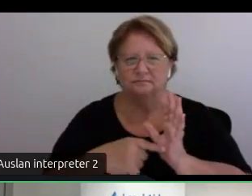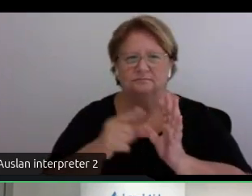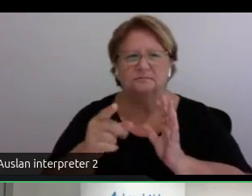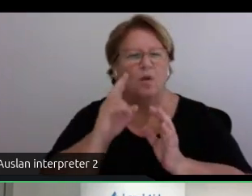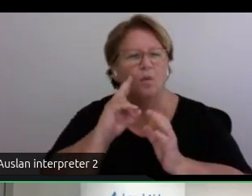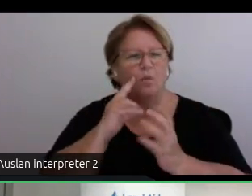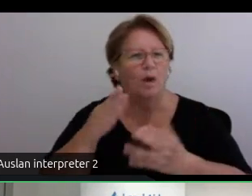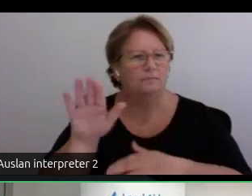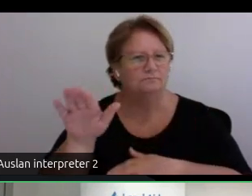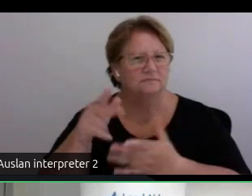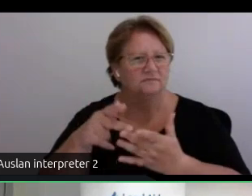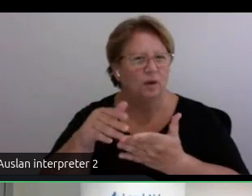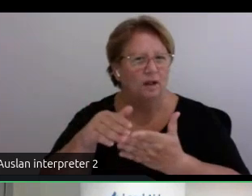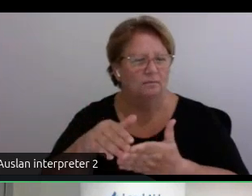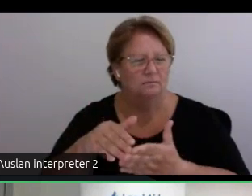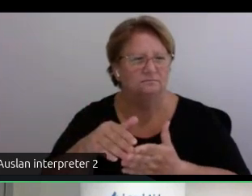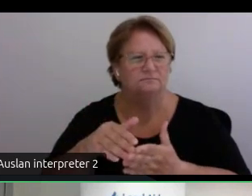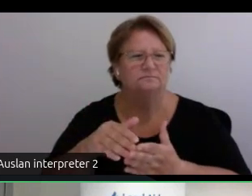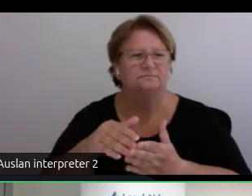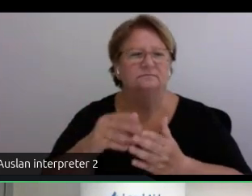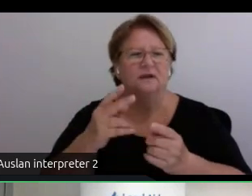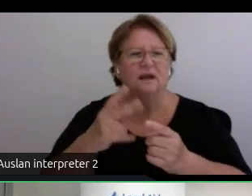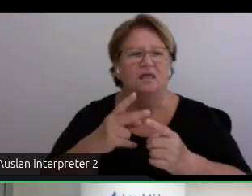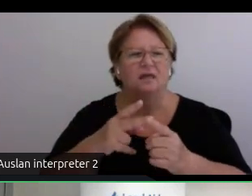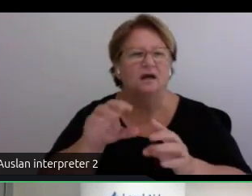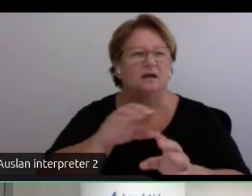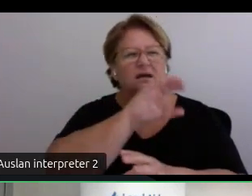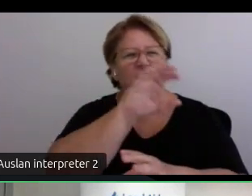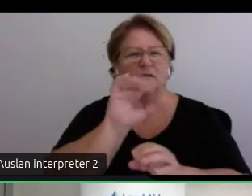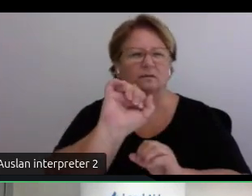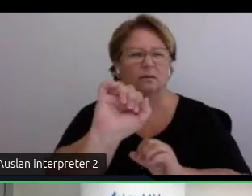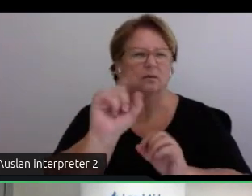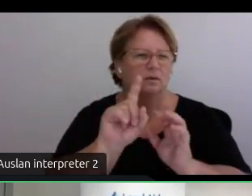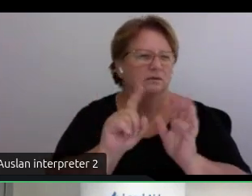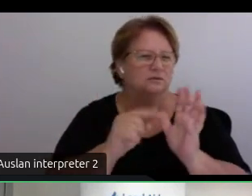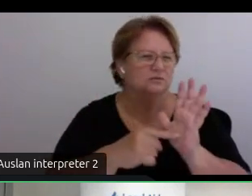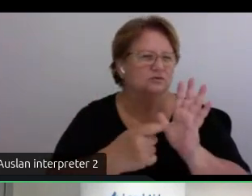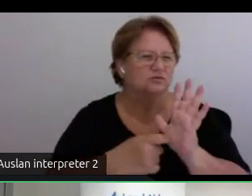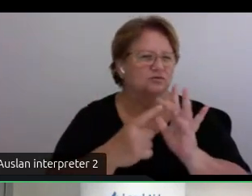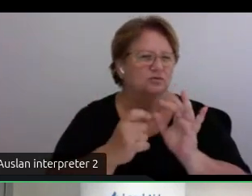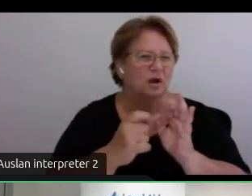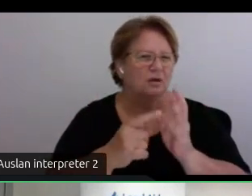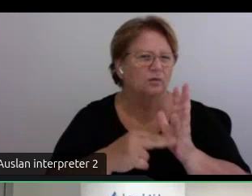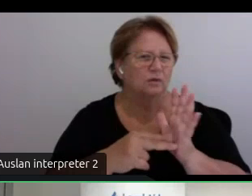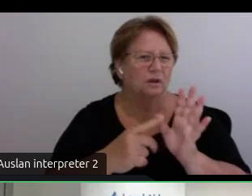um would usually be the place to go um and in other states it' be your equivalent tribunal. Mhm.